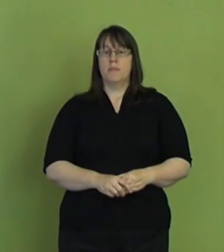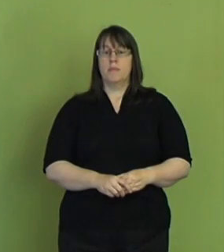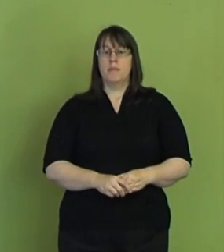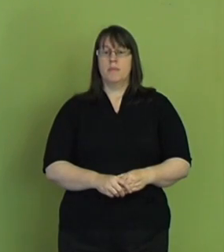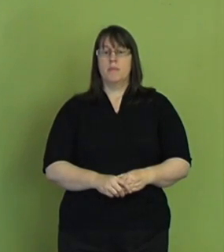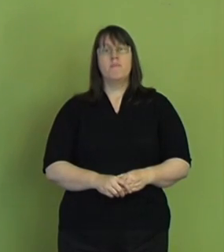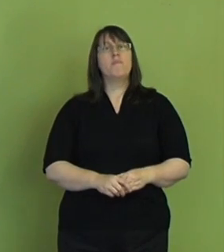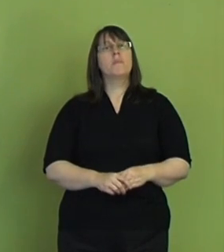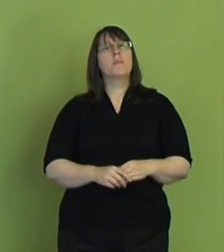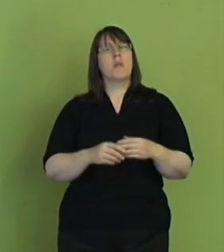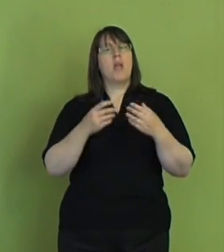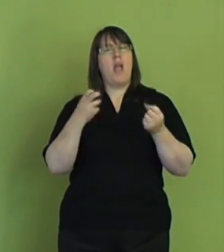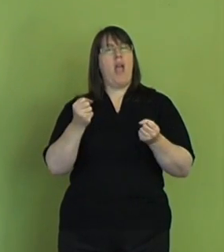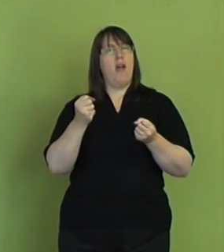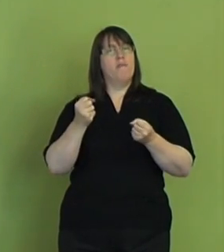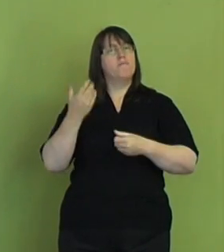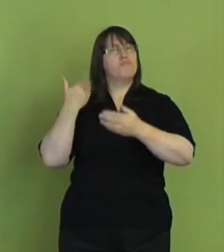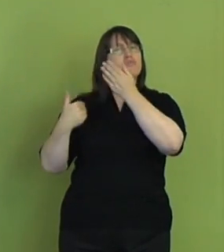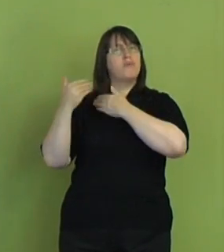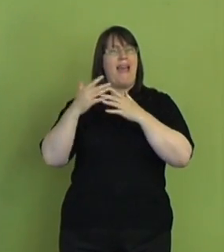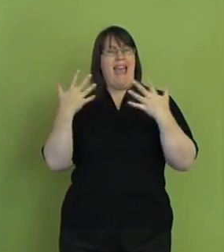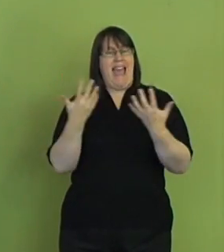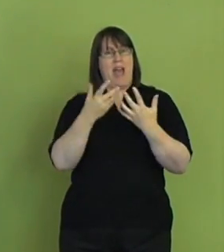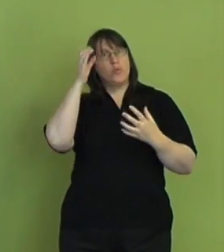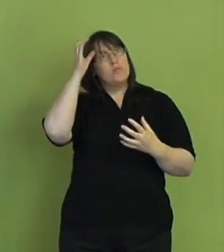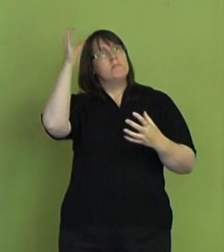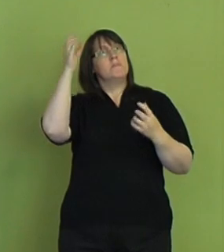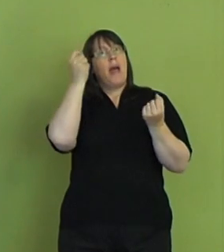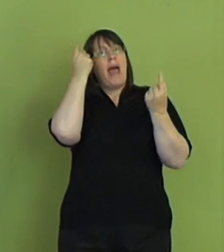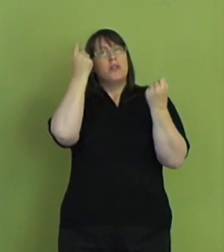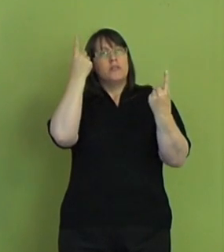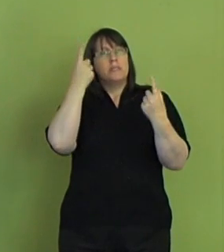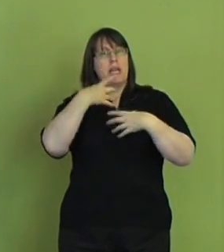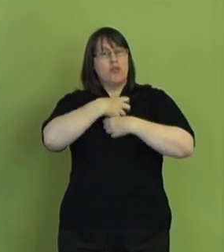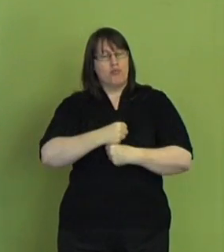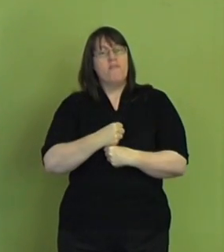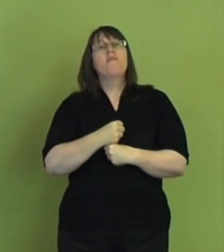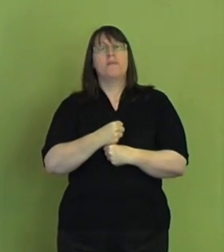Previous ways of conceptualising grief have looked at the notion of